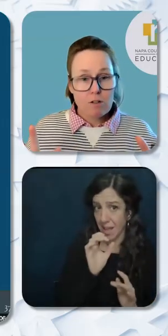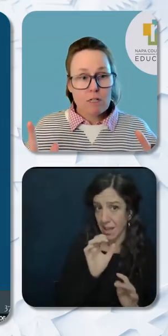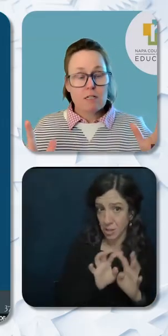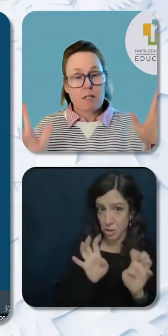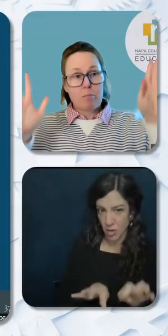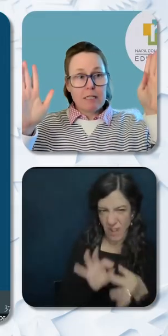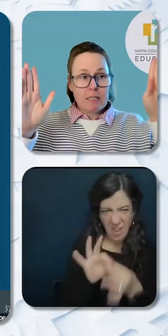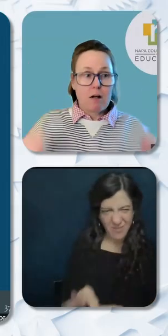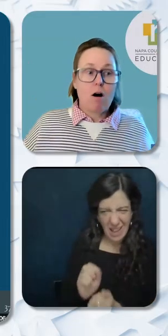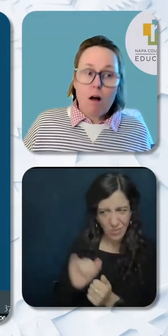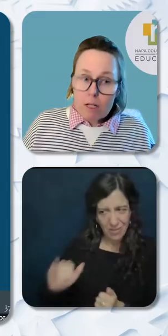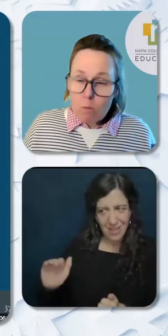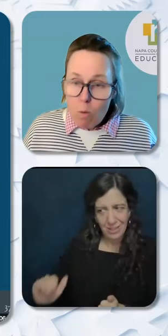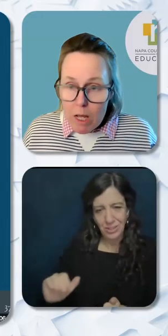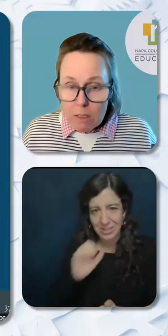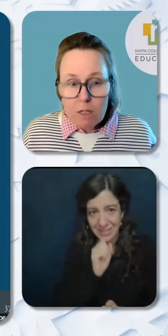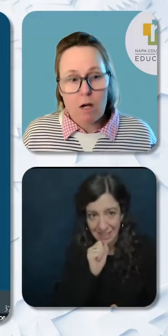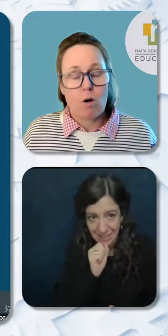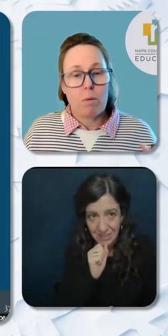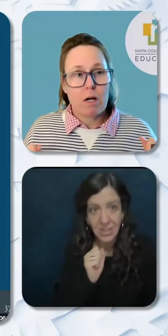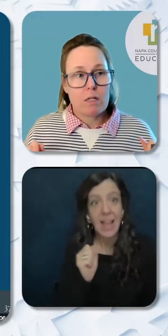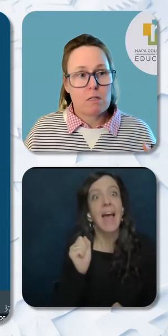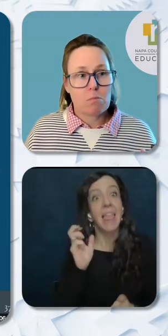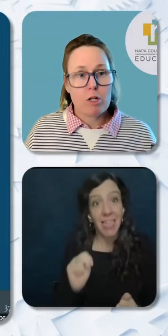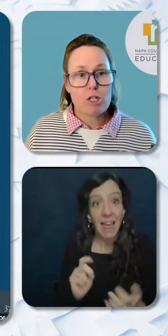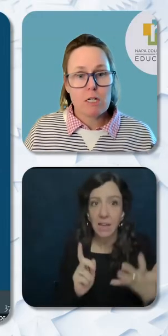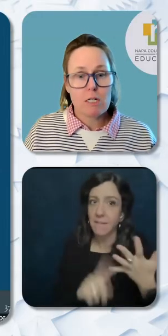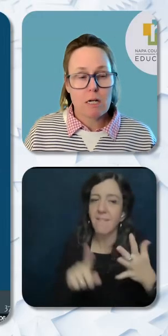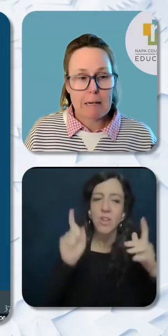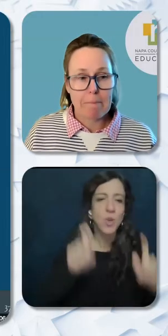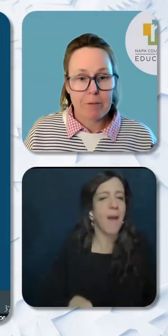And then you need to complete it all in one go, because Smartsheet,